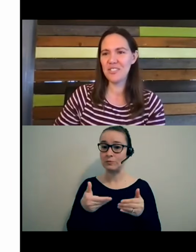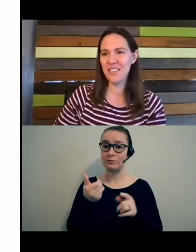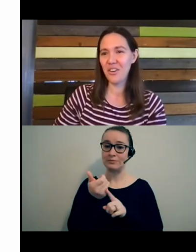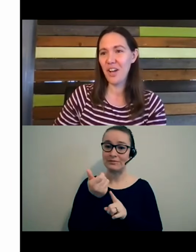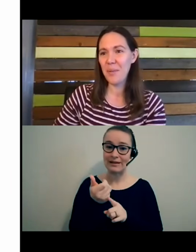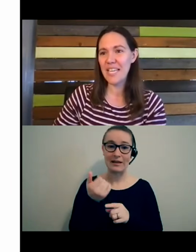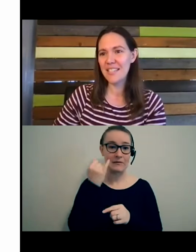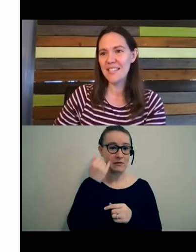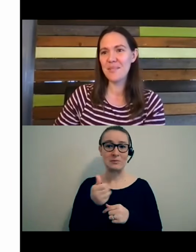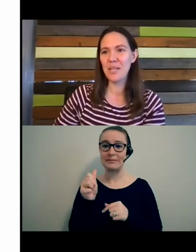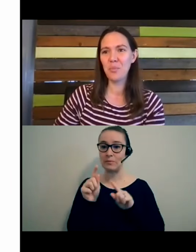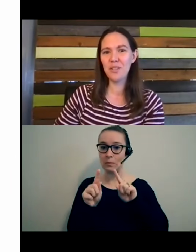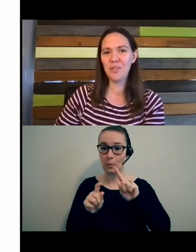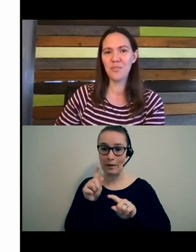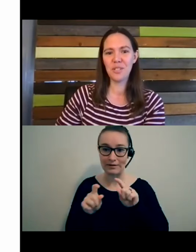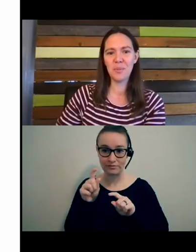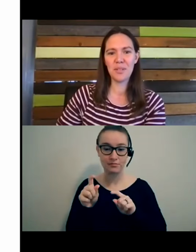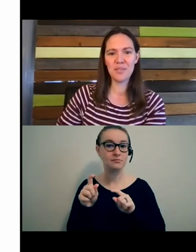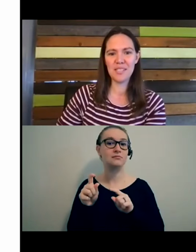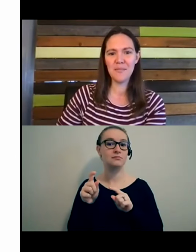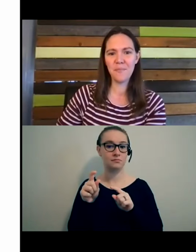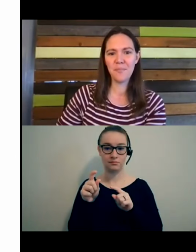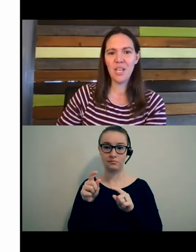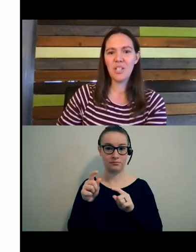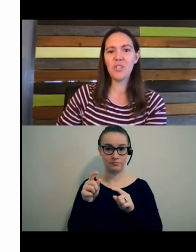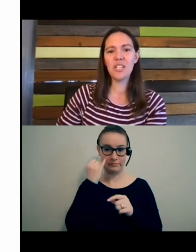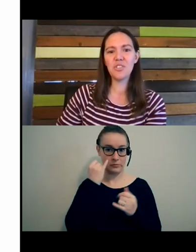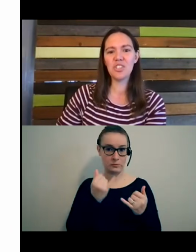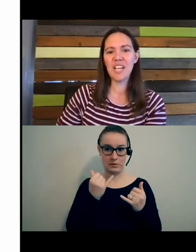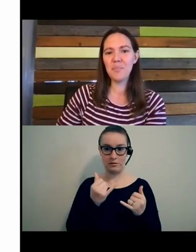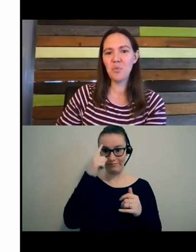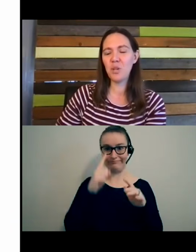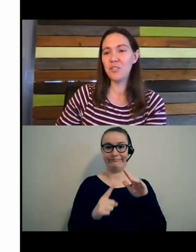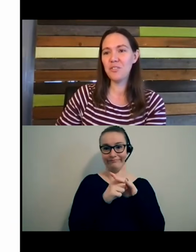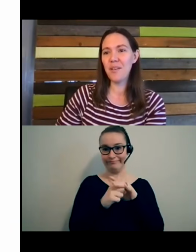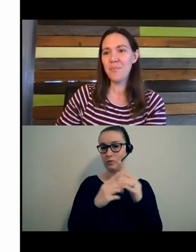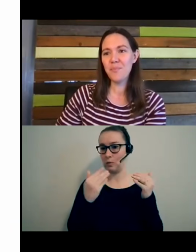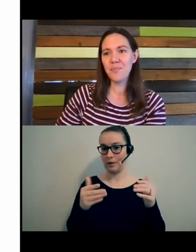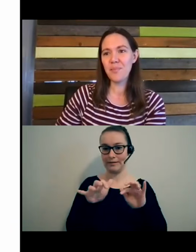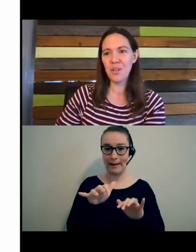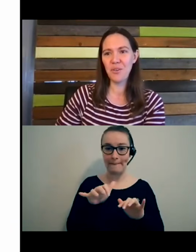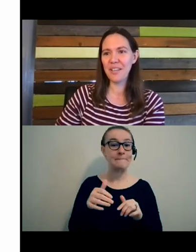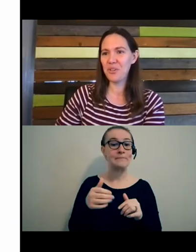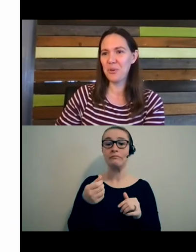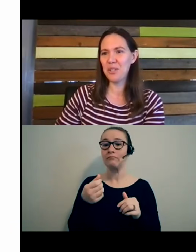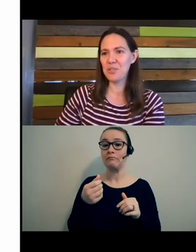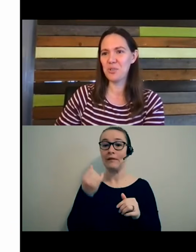that they're coming into this Meetup with, feel free to put those in. You could also just type in where you're from. If you don't want to give a whole big story.